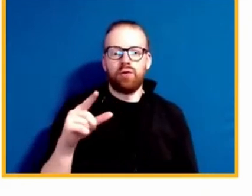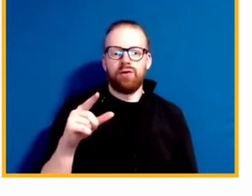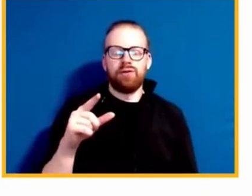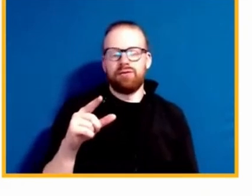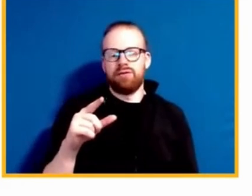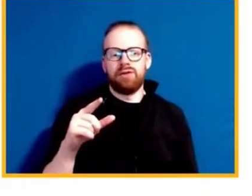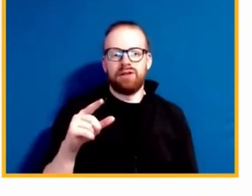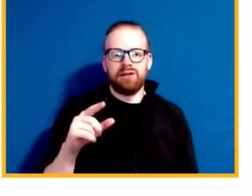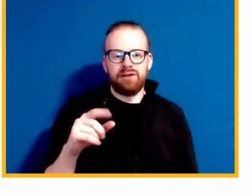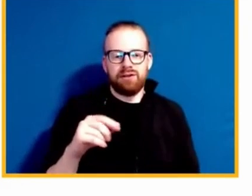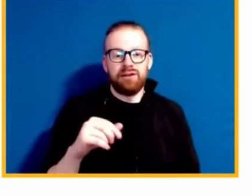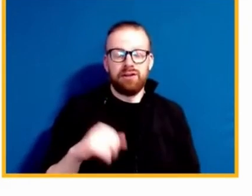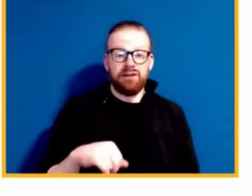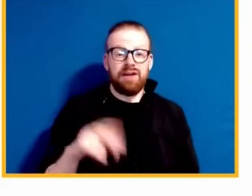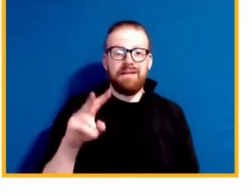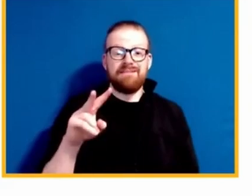Vixie Valentine!